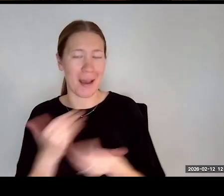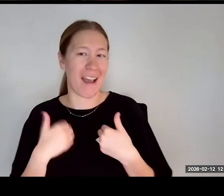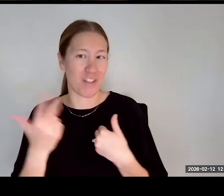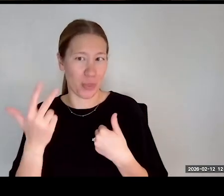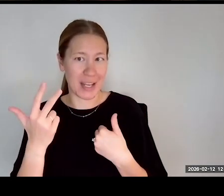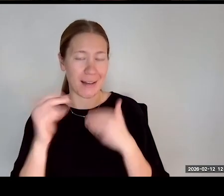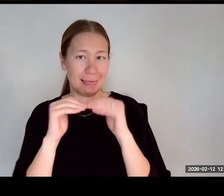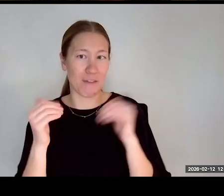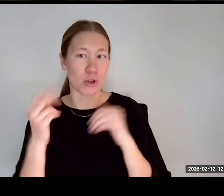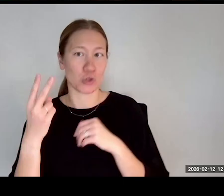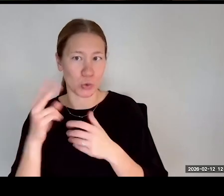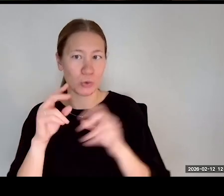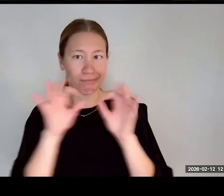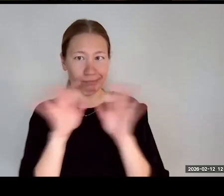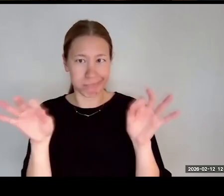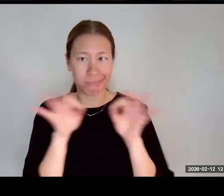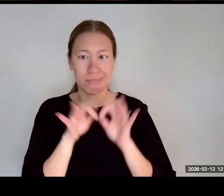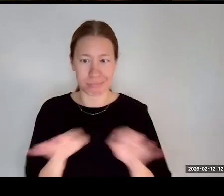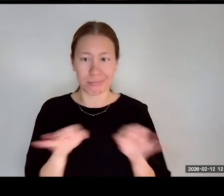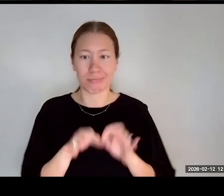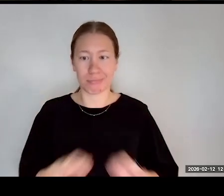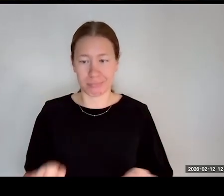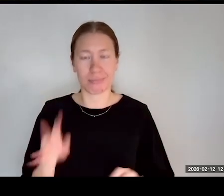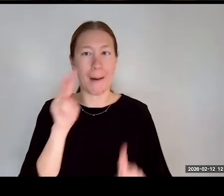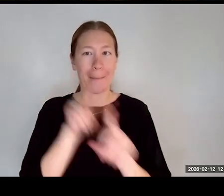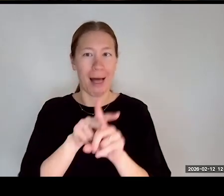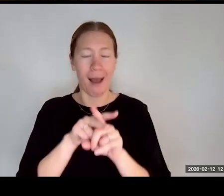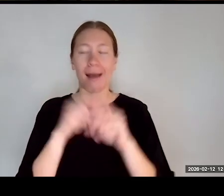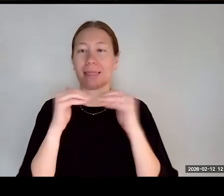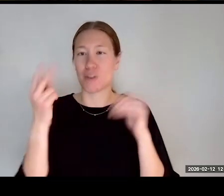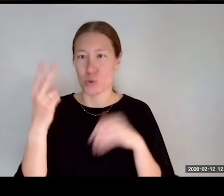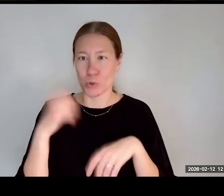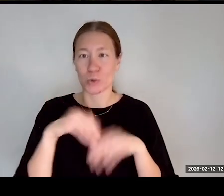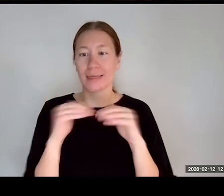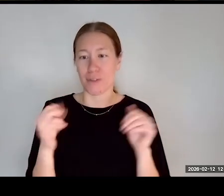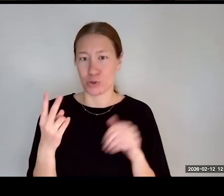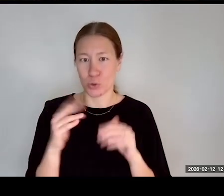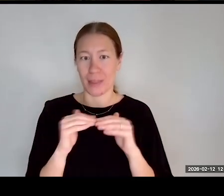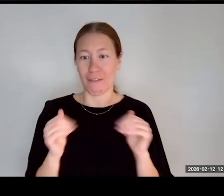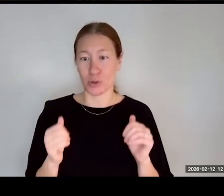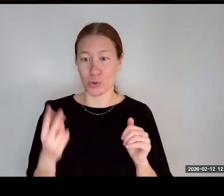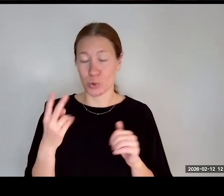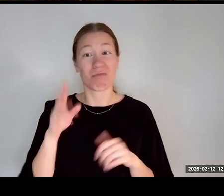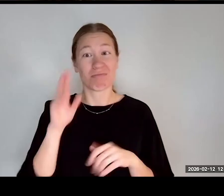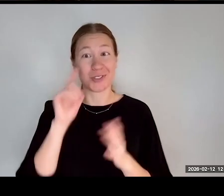I'm gonna go and apply heading level two to all of these and we will see them populating over in the navigation pane on the right hand side.